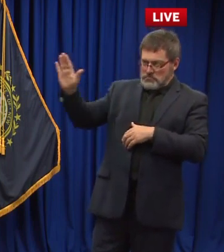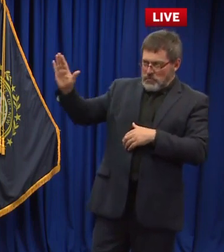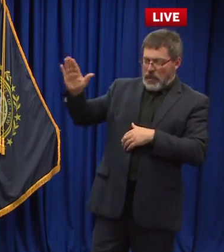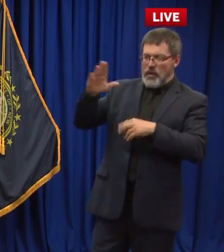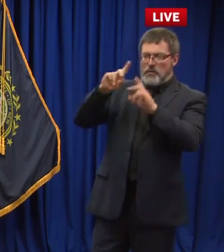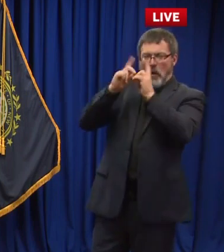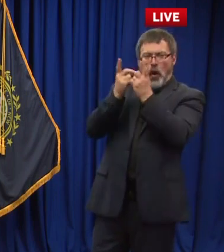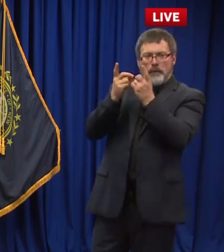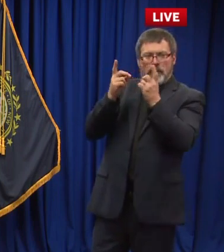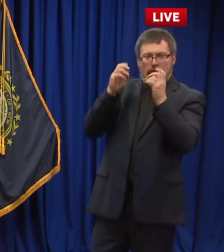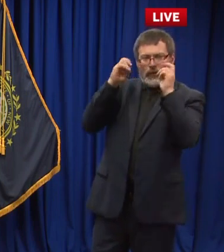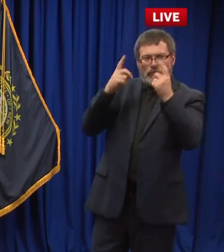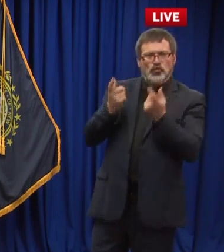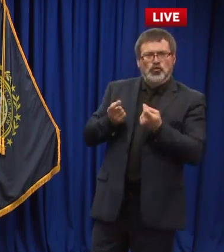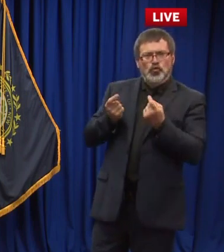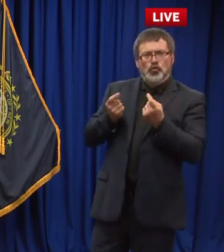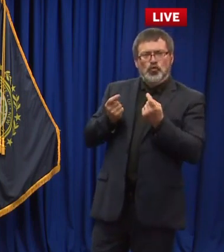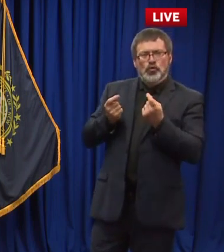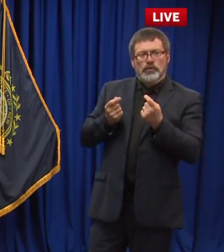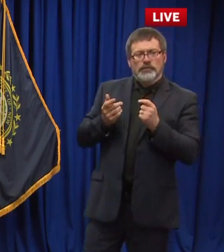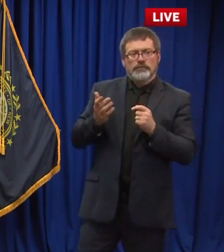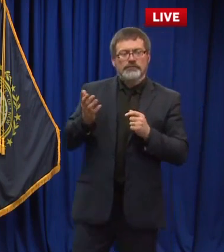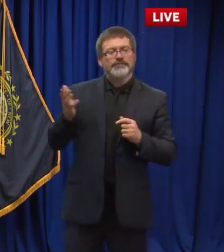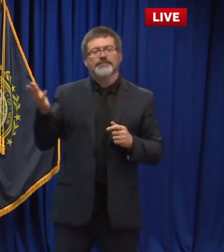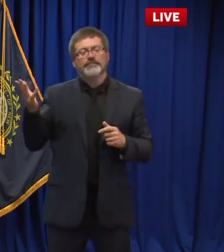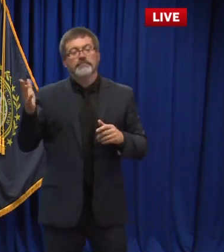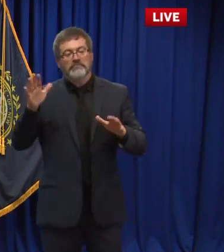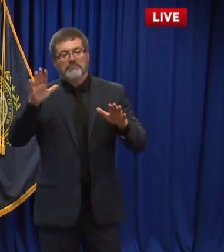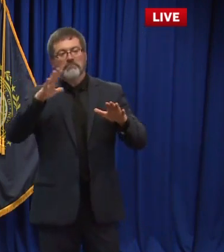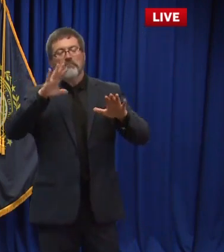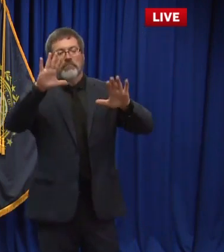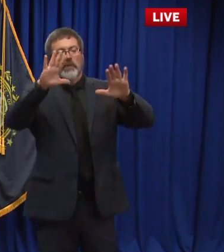WHAT PRACTICES MIGHT BE UNSAFE?